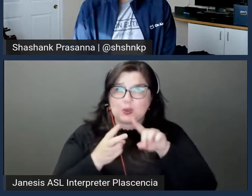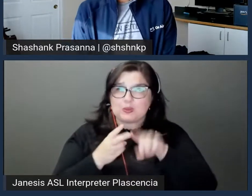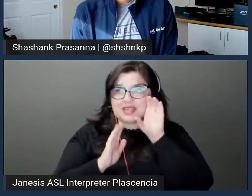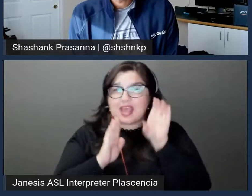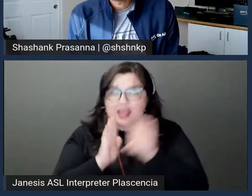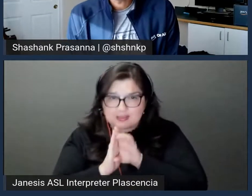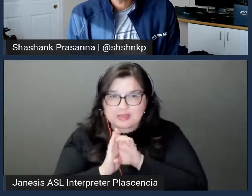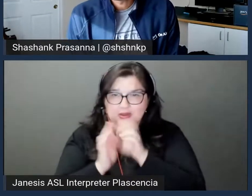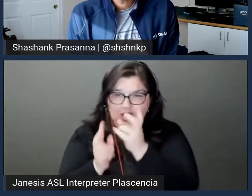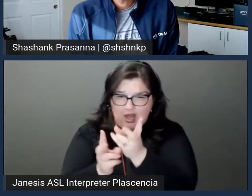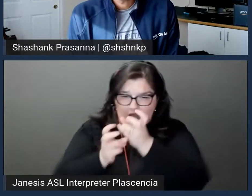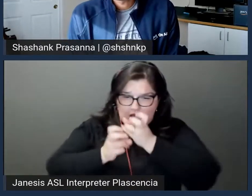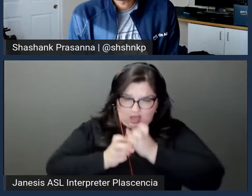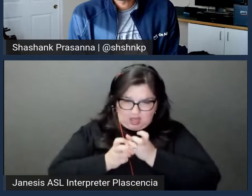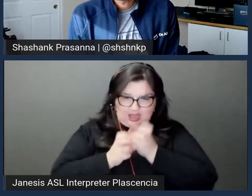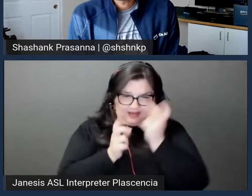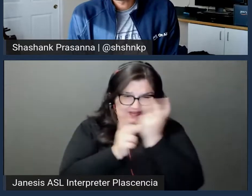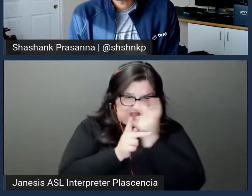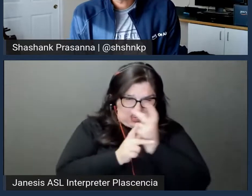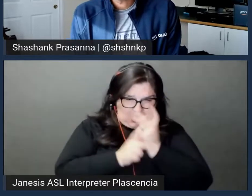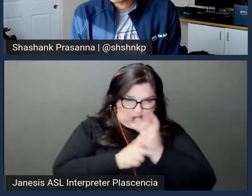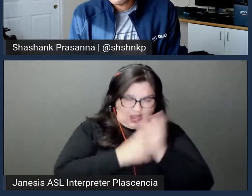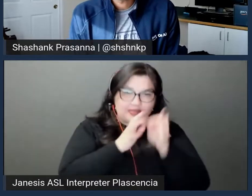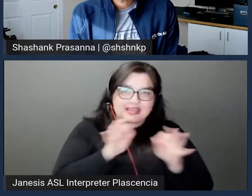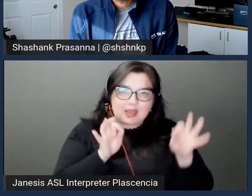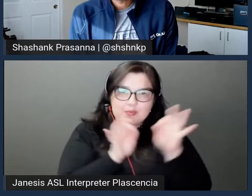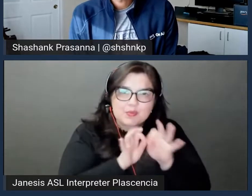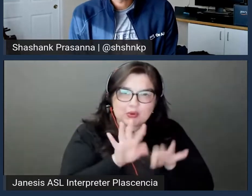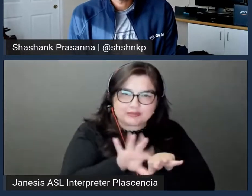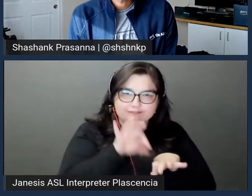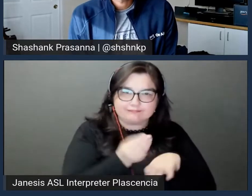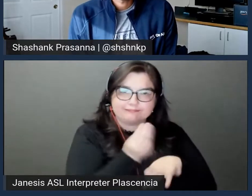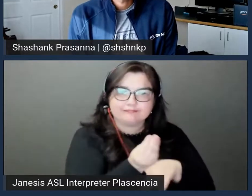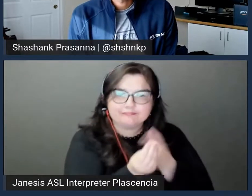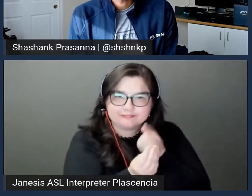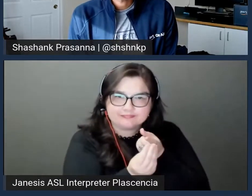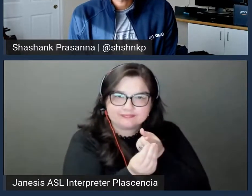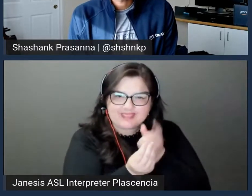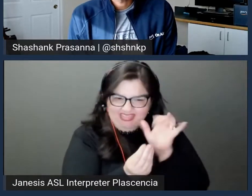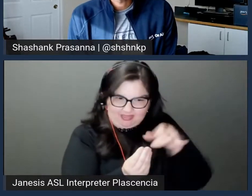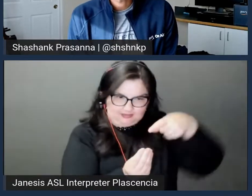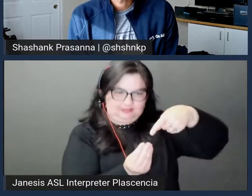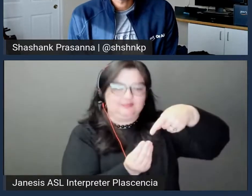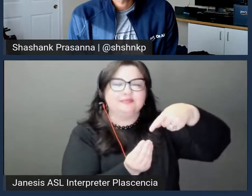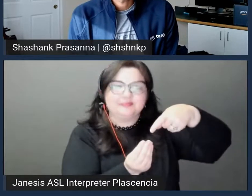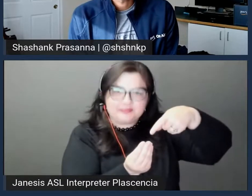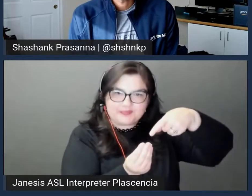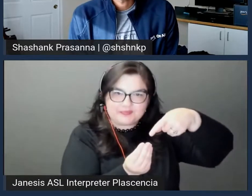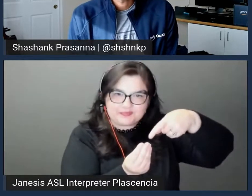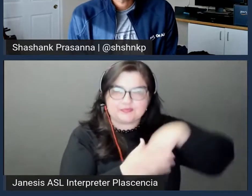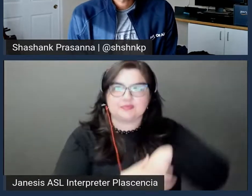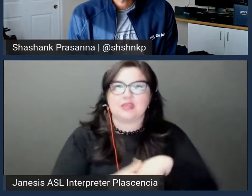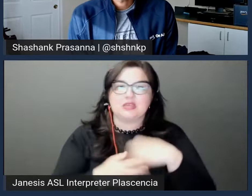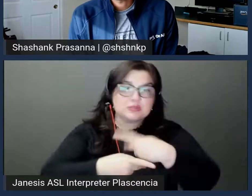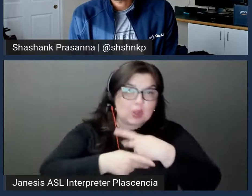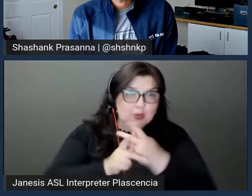or meaningful insights out of it. That's basically what it is. So products that provide computer vision,